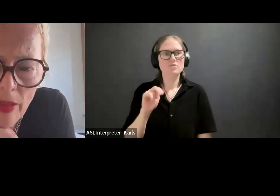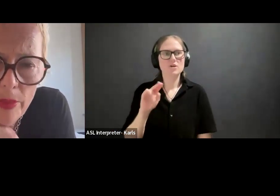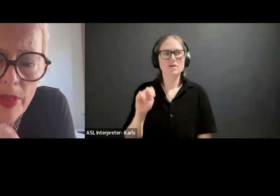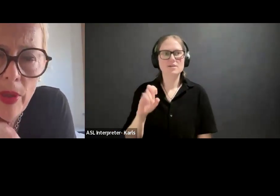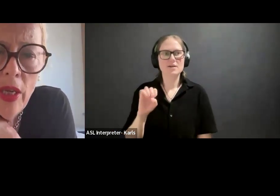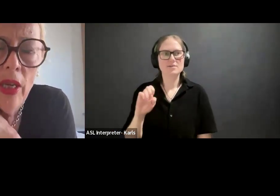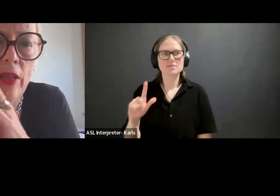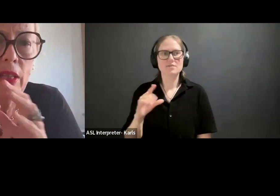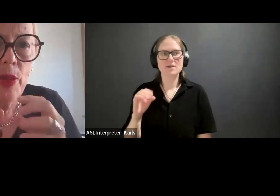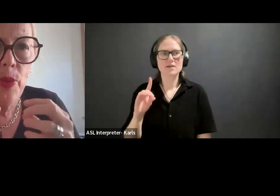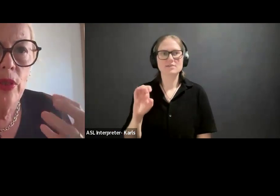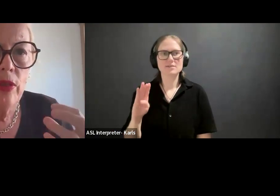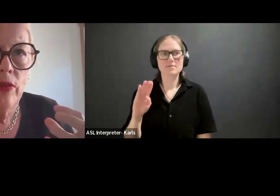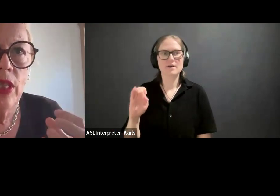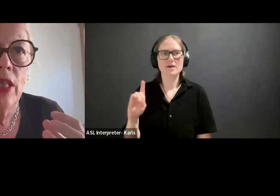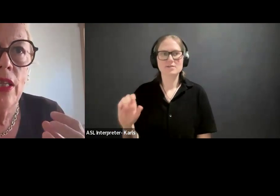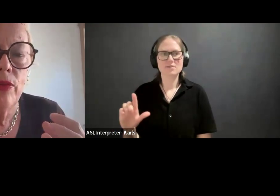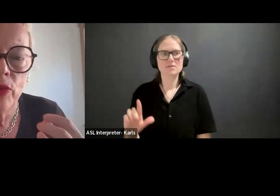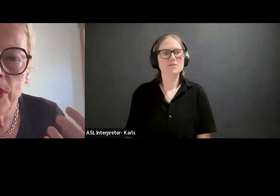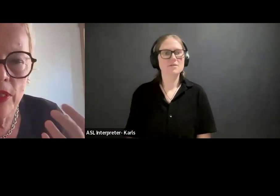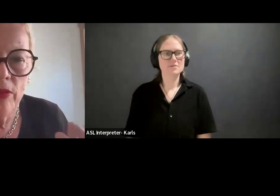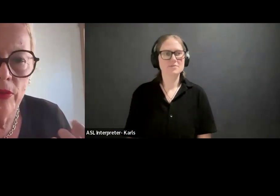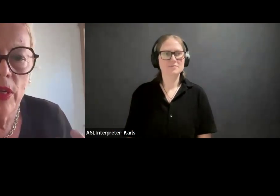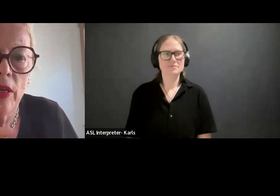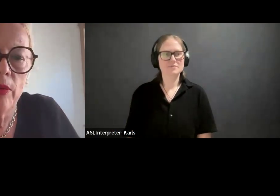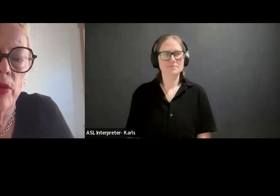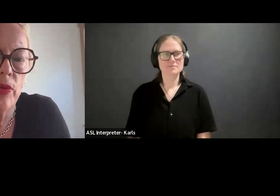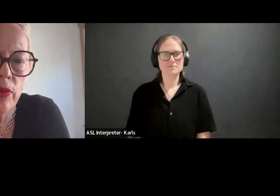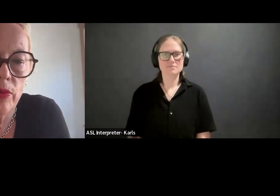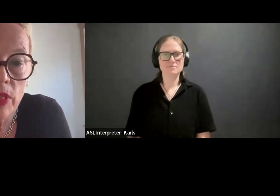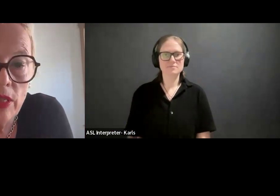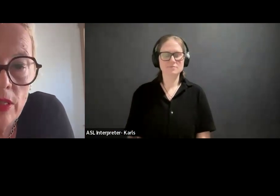Um, so these were really formative, uh, sort of visits.